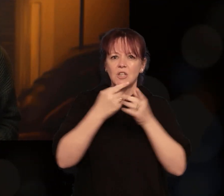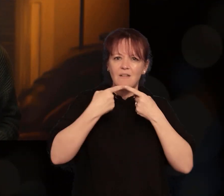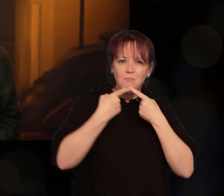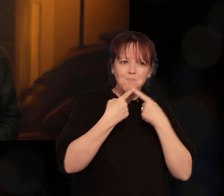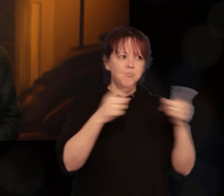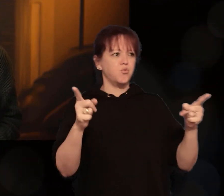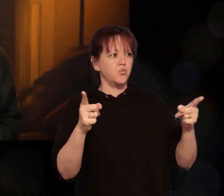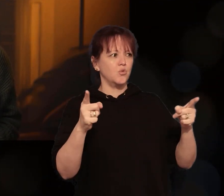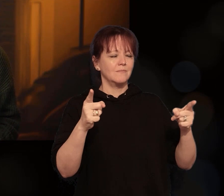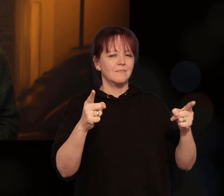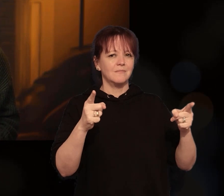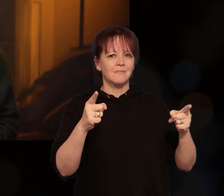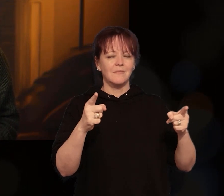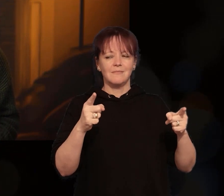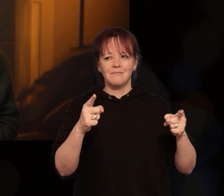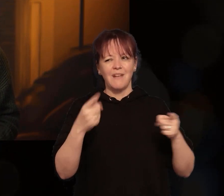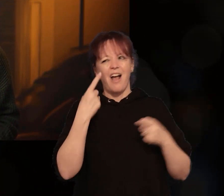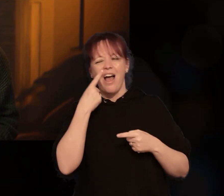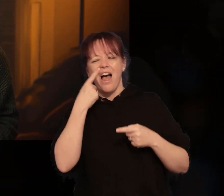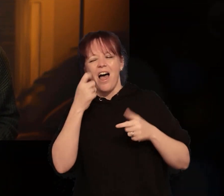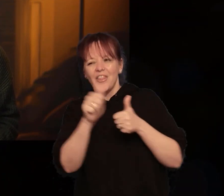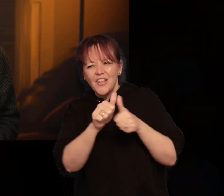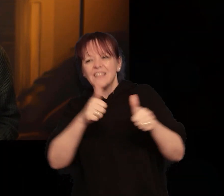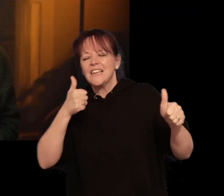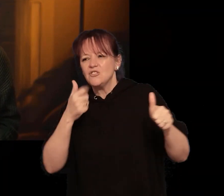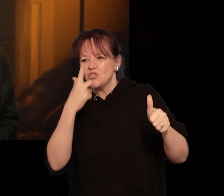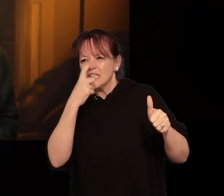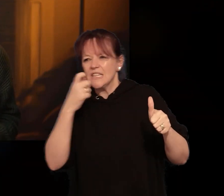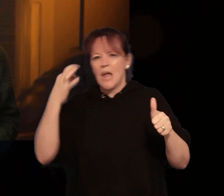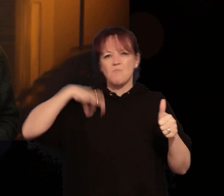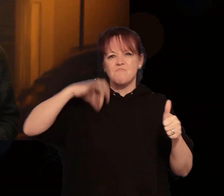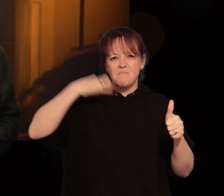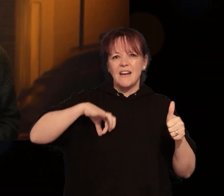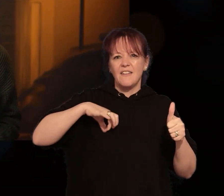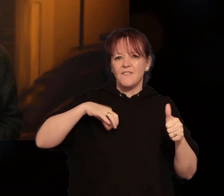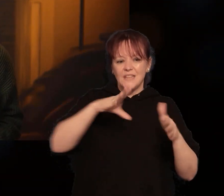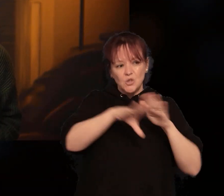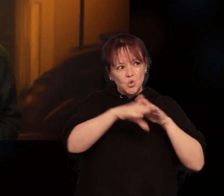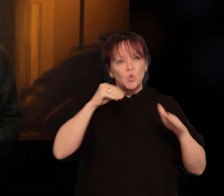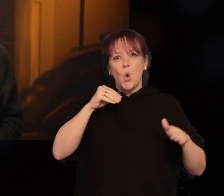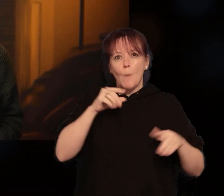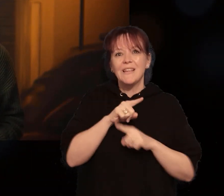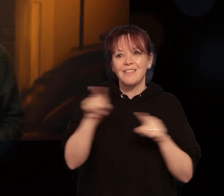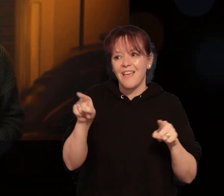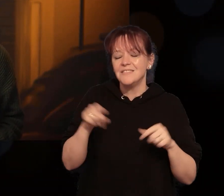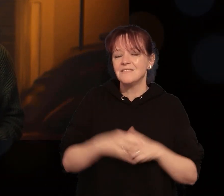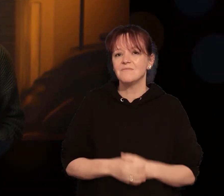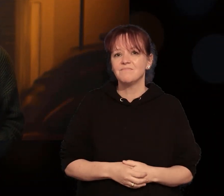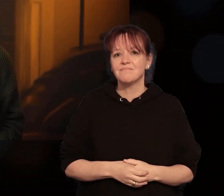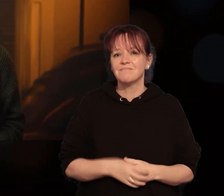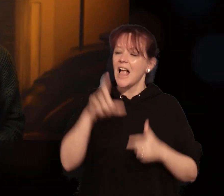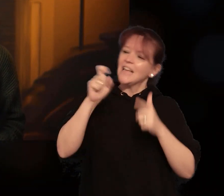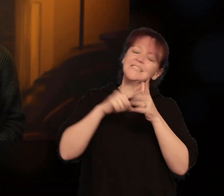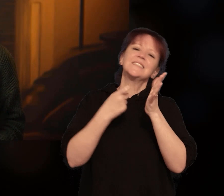that the rest of the industry would benefit from taking to heart. Cari, you've already made such an important impact on the industry